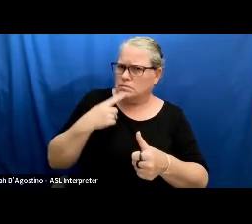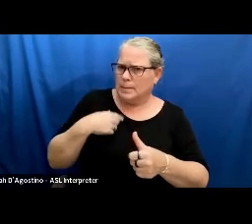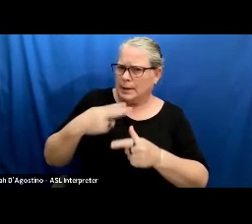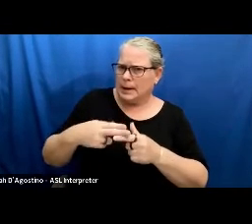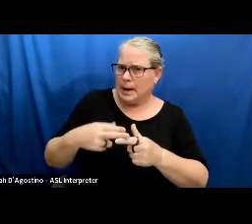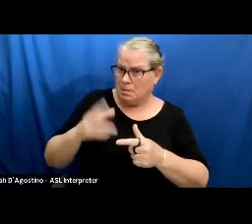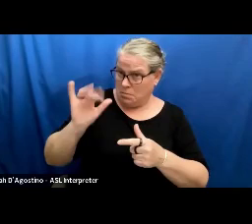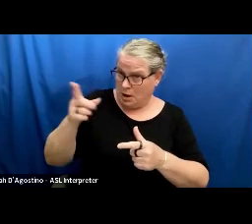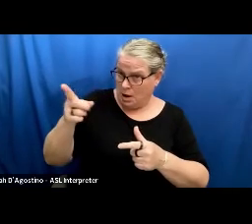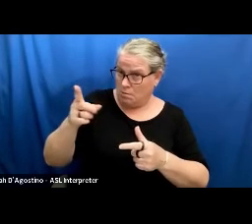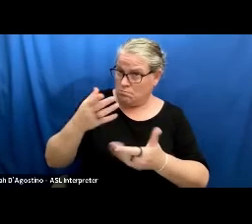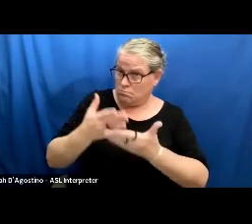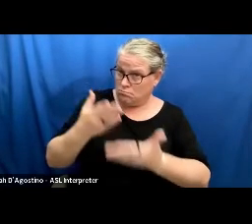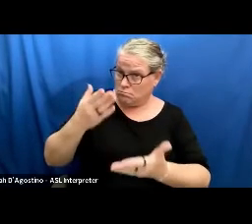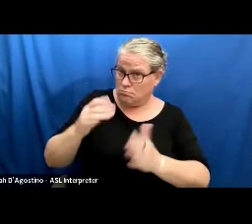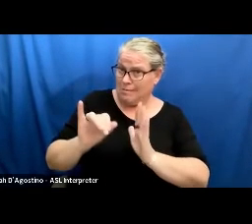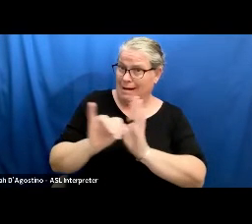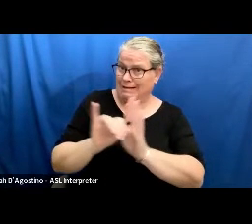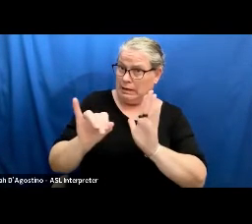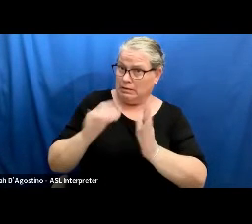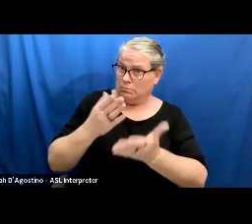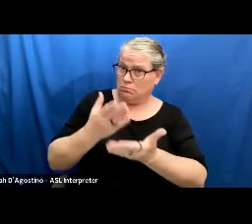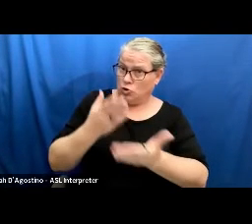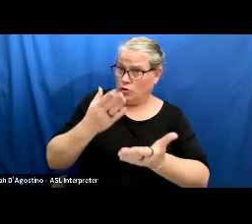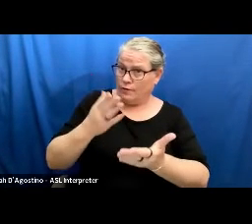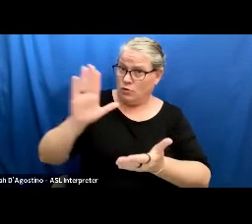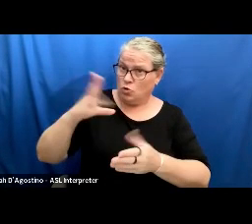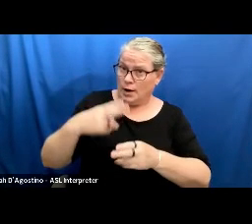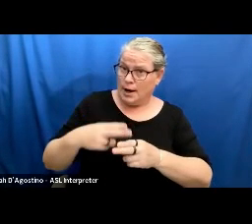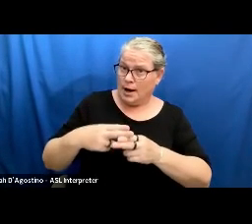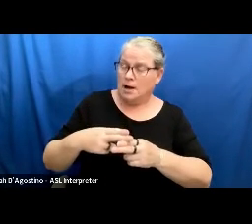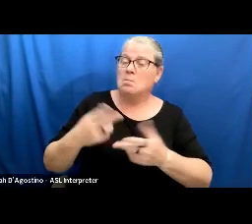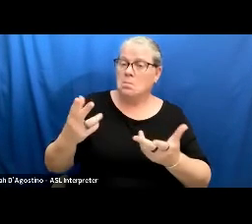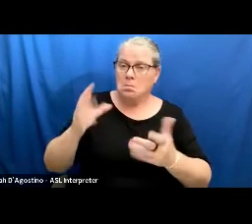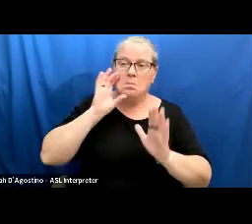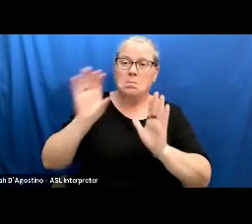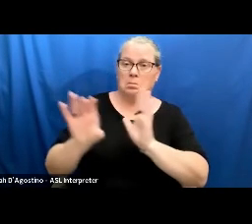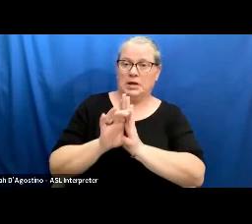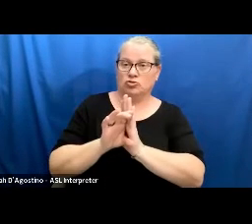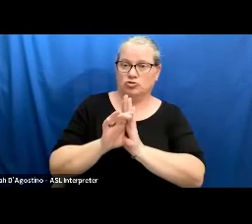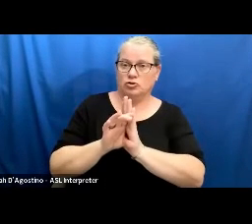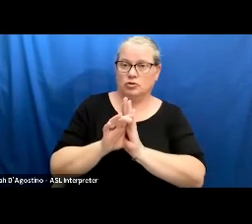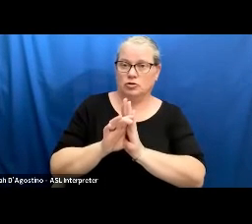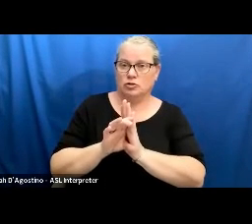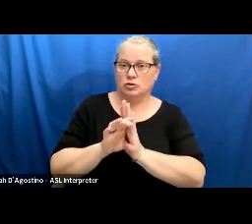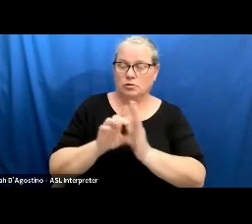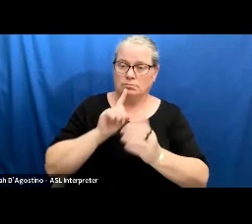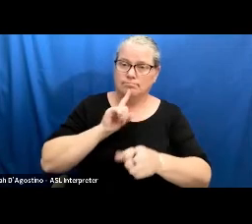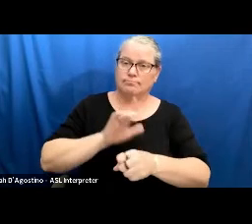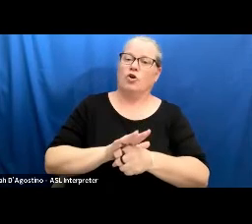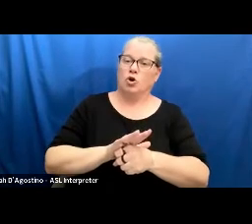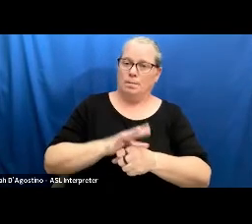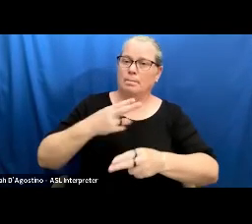identification that provides um a photo so that they can confirm that you are in fact the person